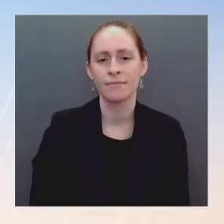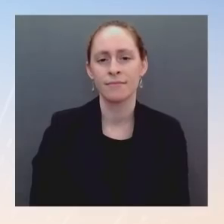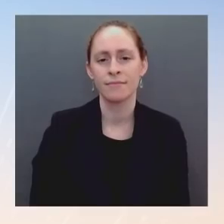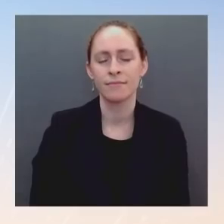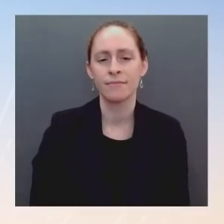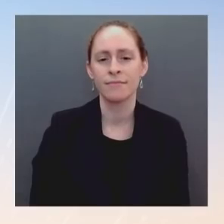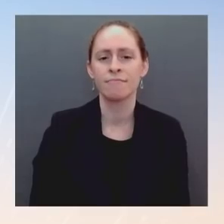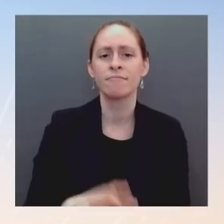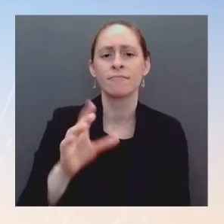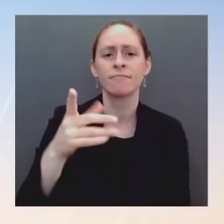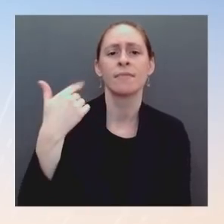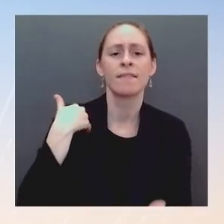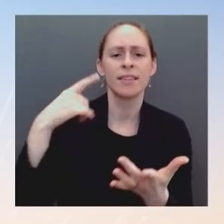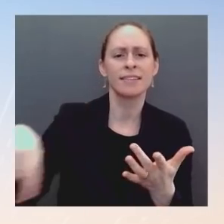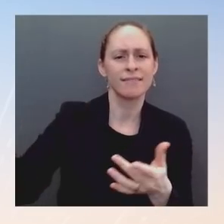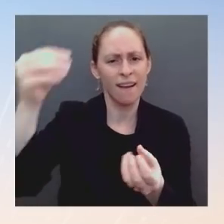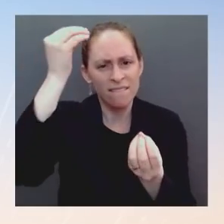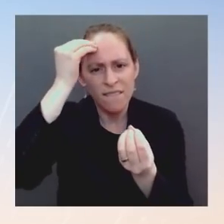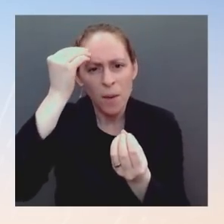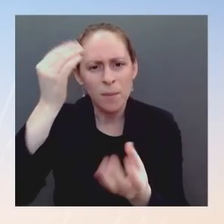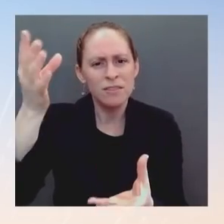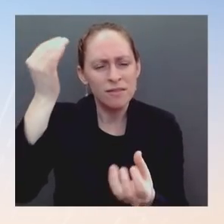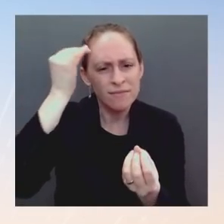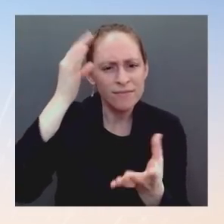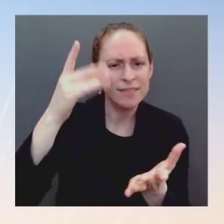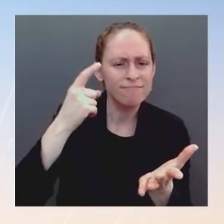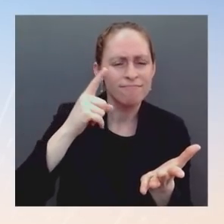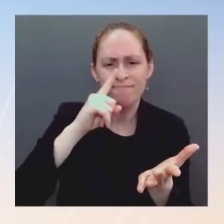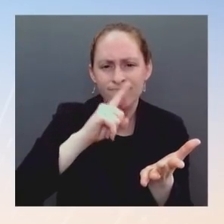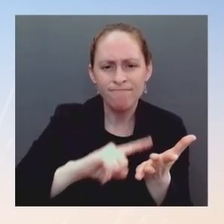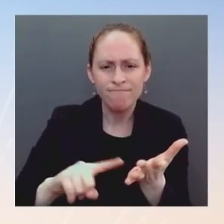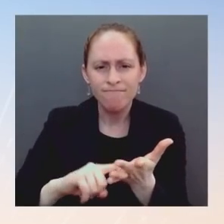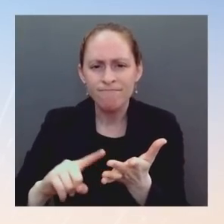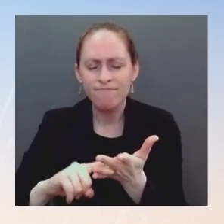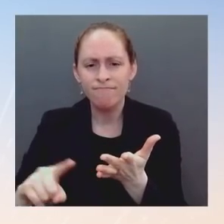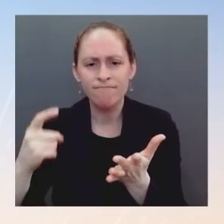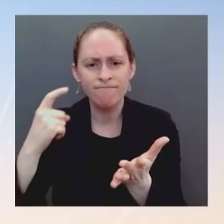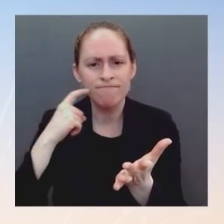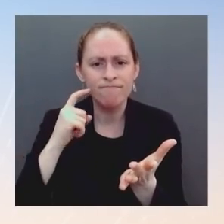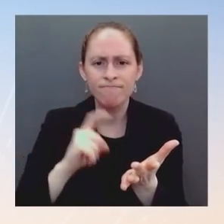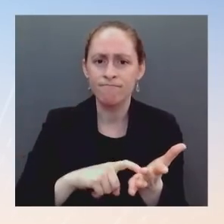Or is that at all a reflection of the priorities of this administration?